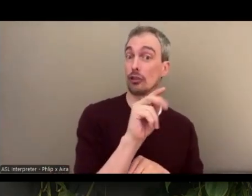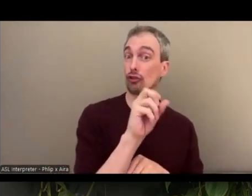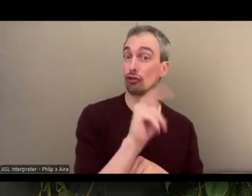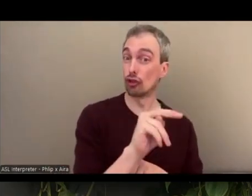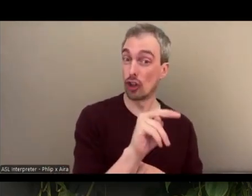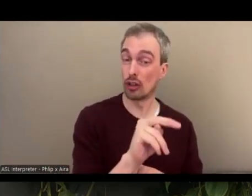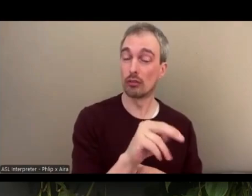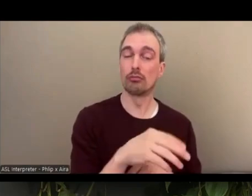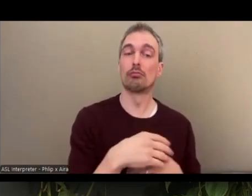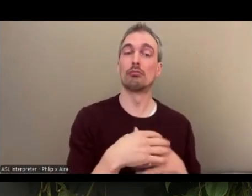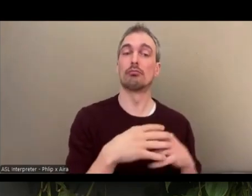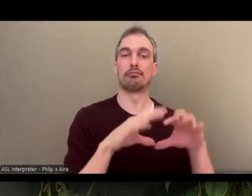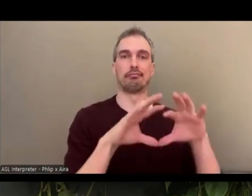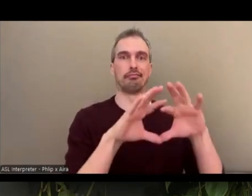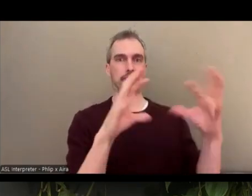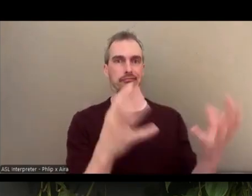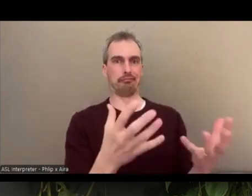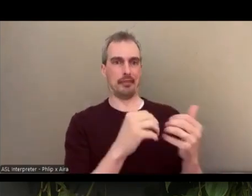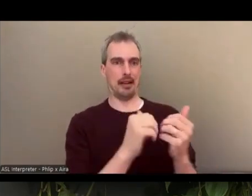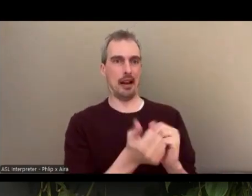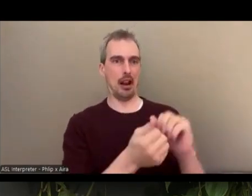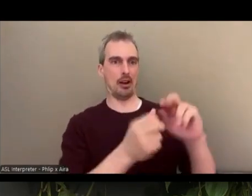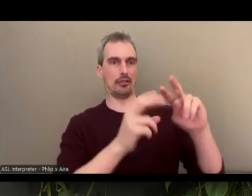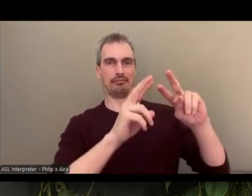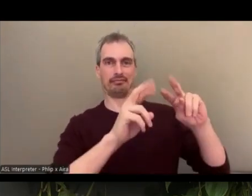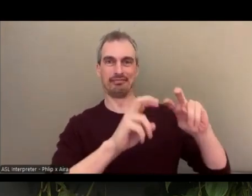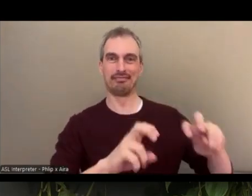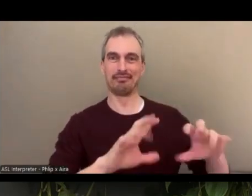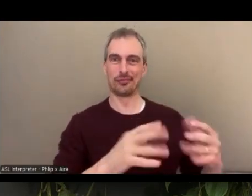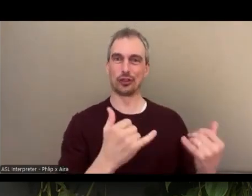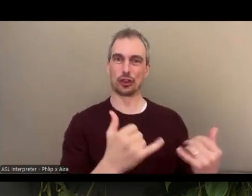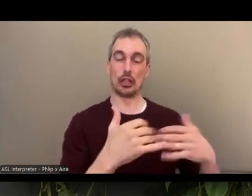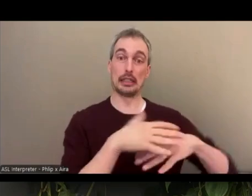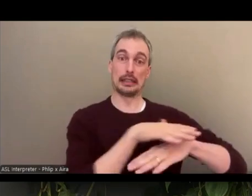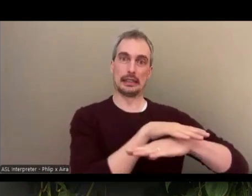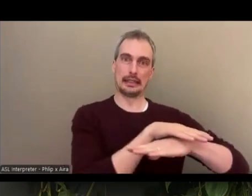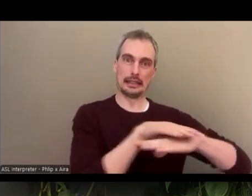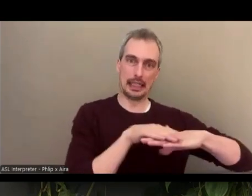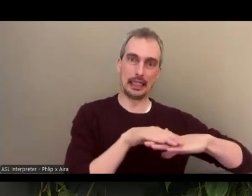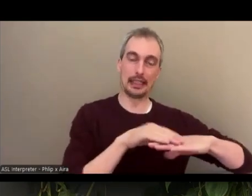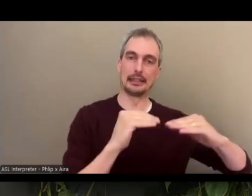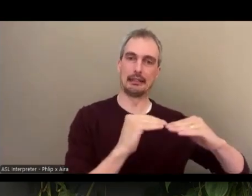by collecting proof points as evidence. So that's kind of how these things work.